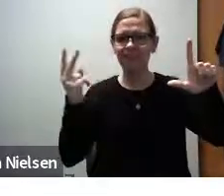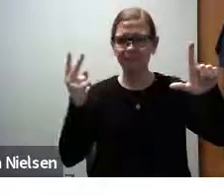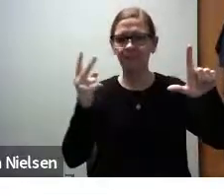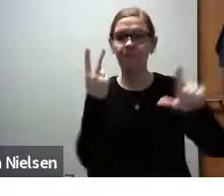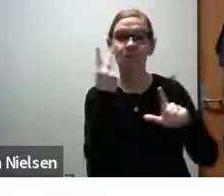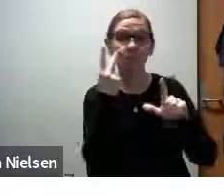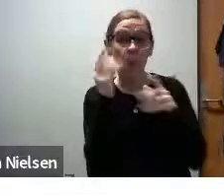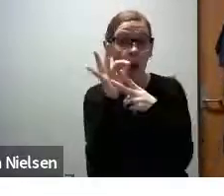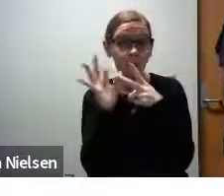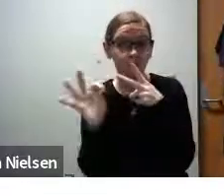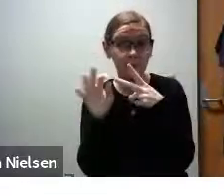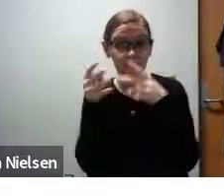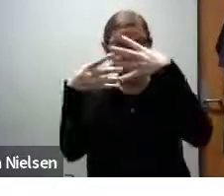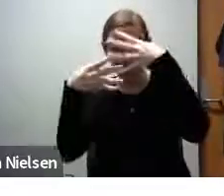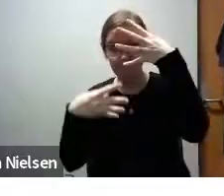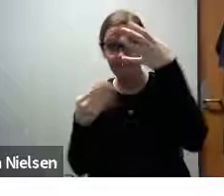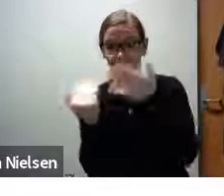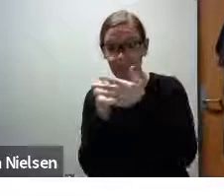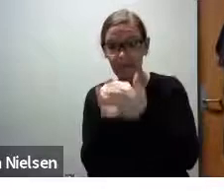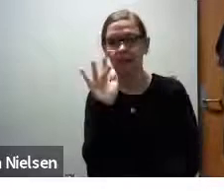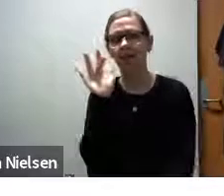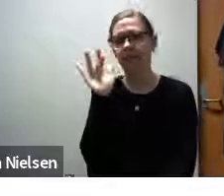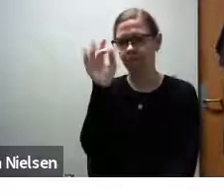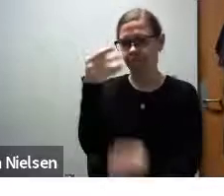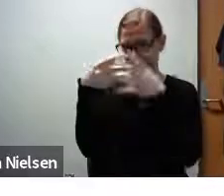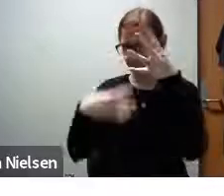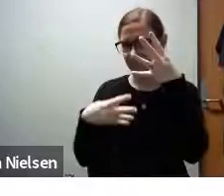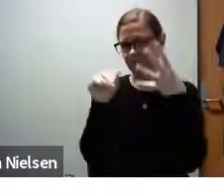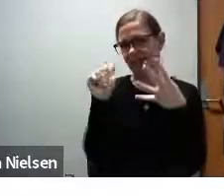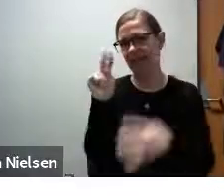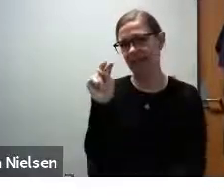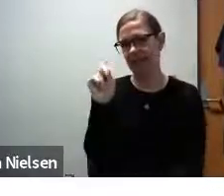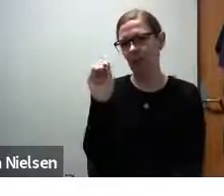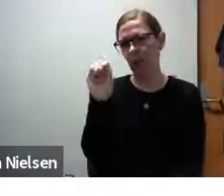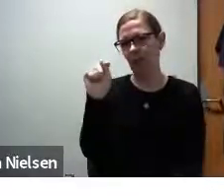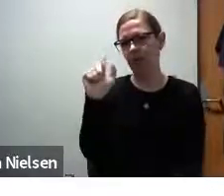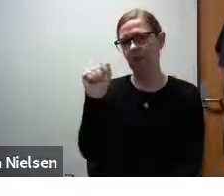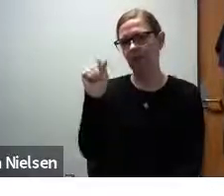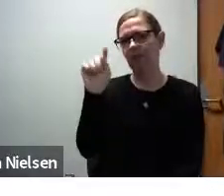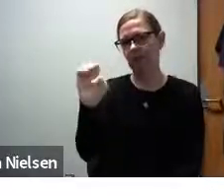And then the annotate and then you're able to actually draw our text.